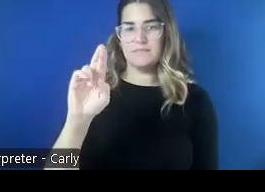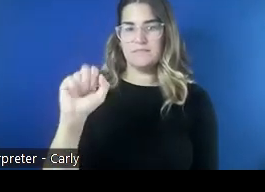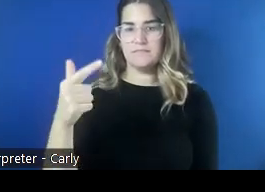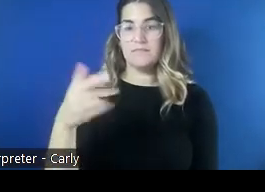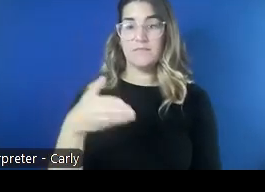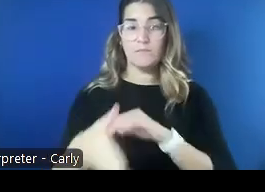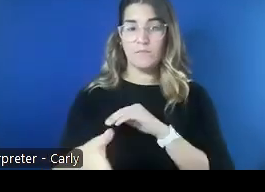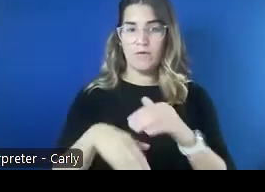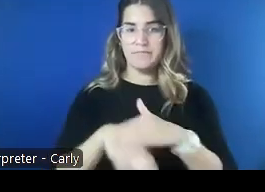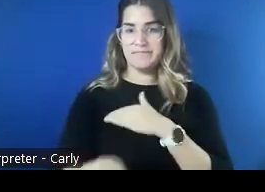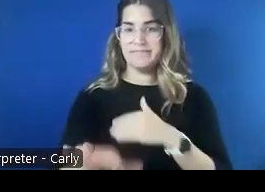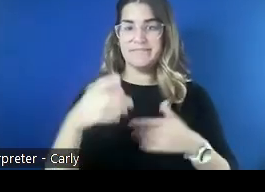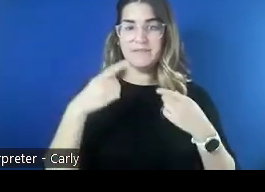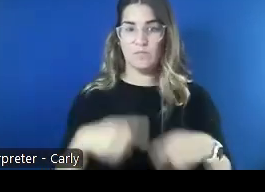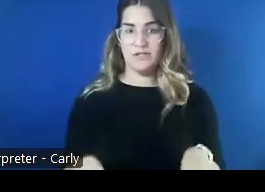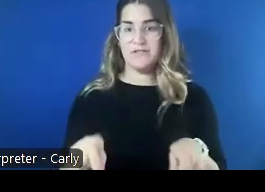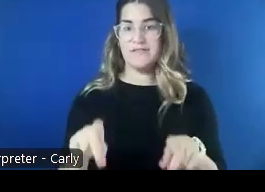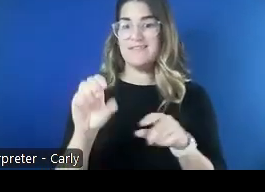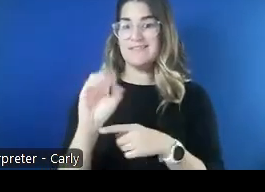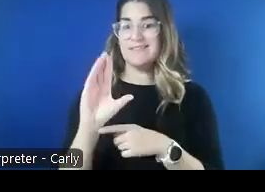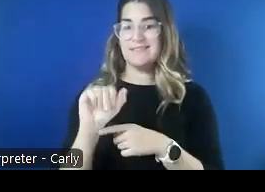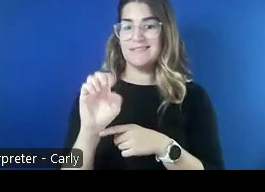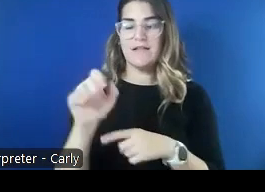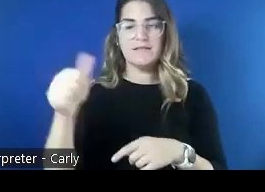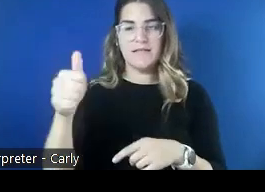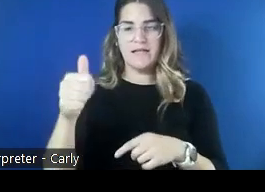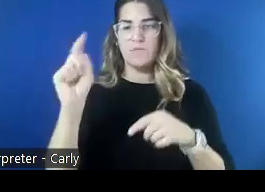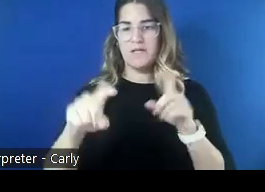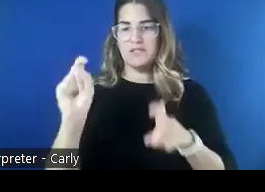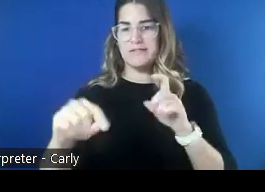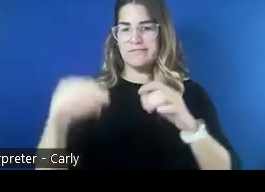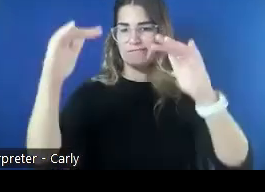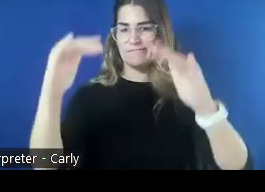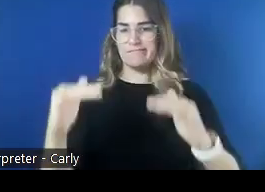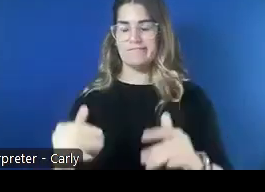or epds um is a 10 item scale that screens for anxiety and depression symptoms in the